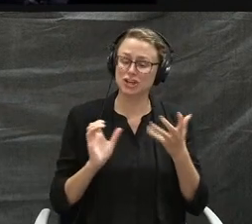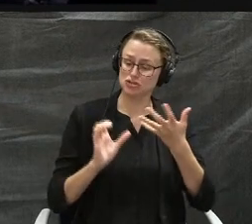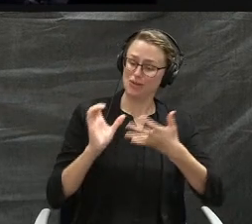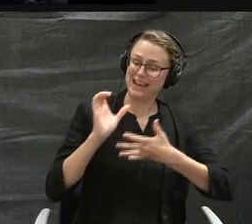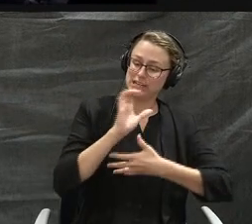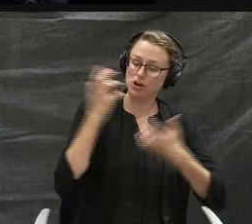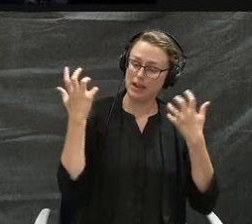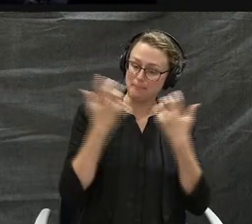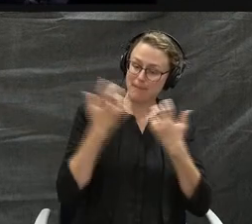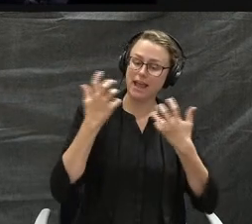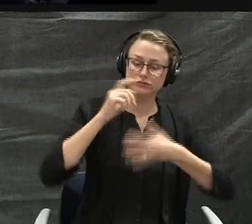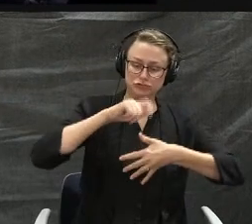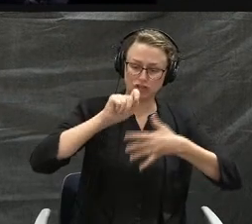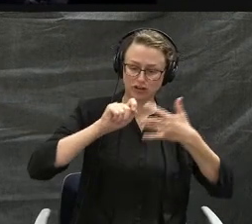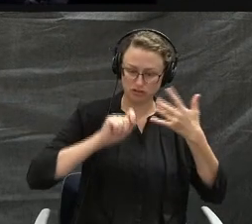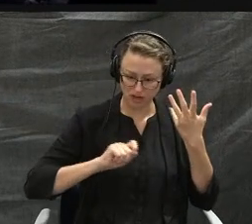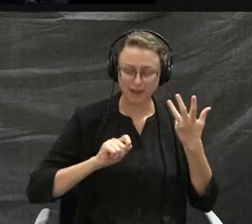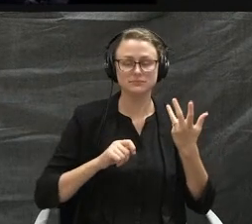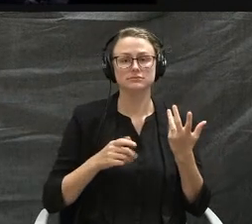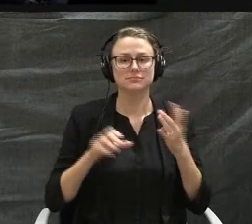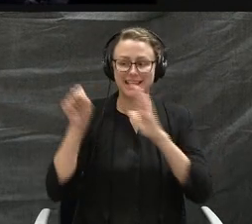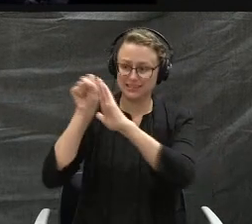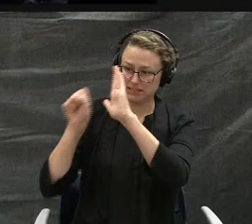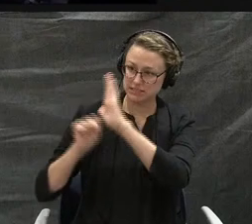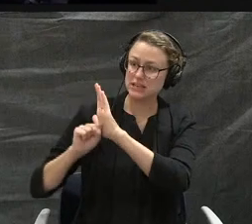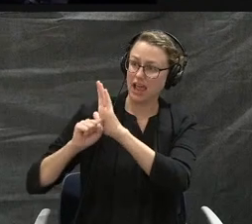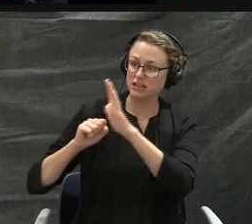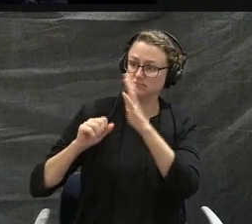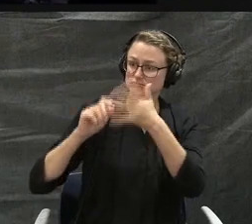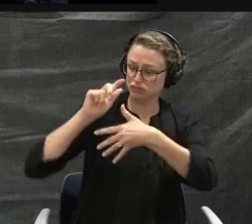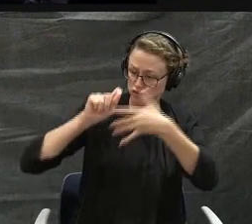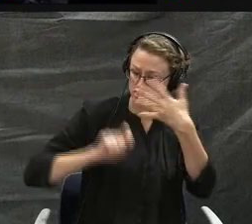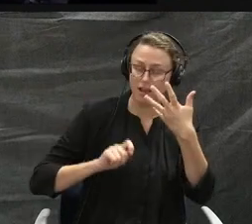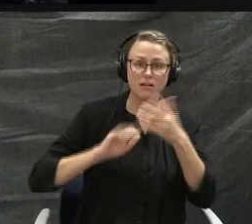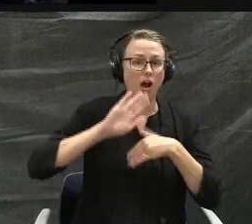by the state to be able to bring all the screwed students back to